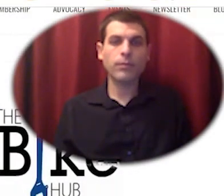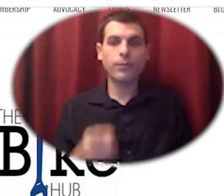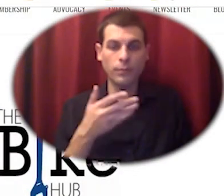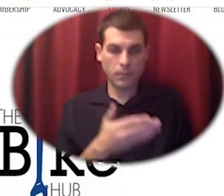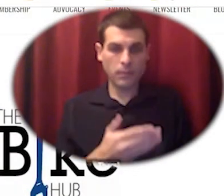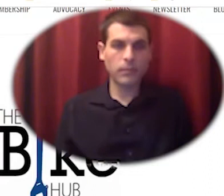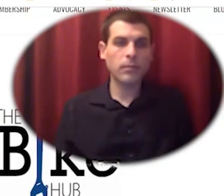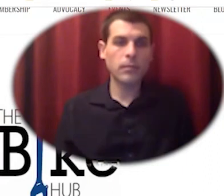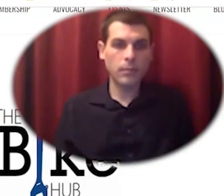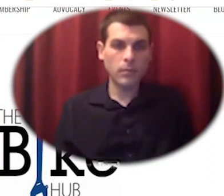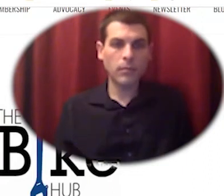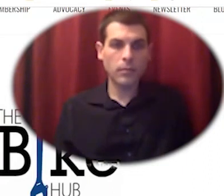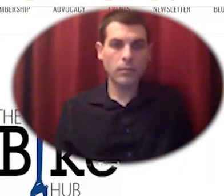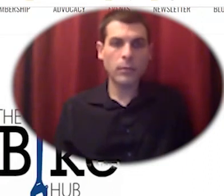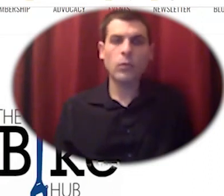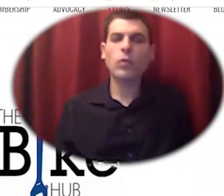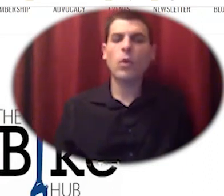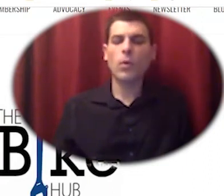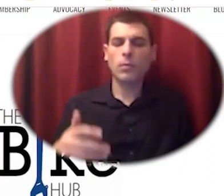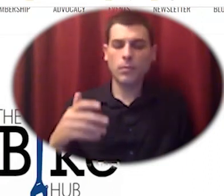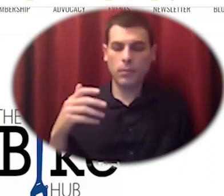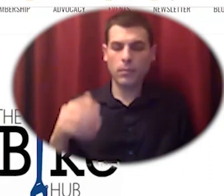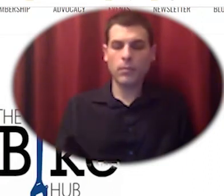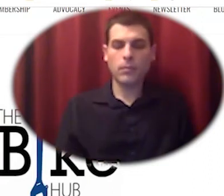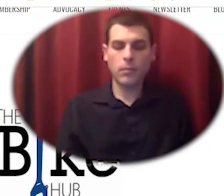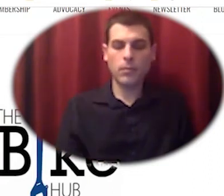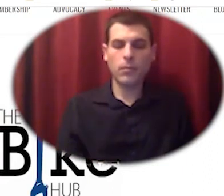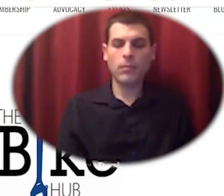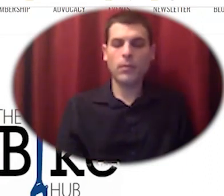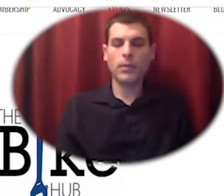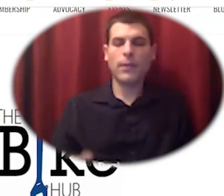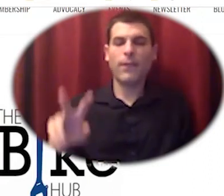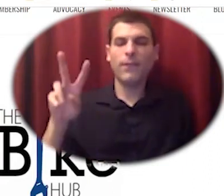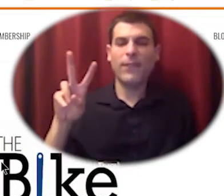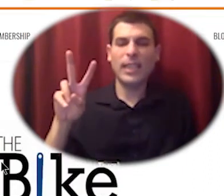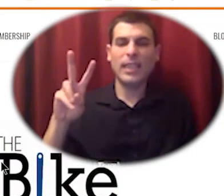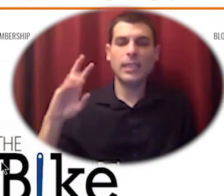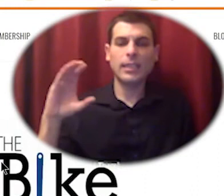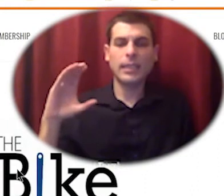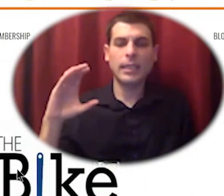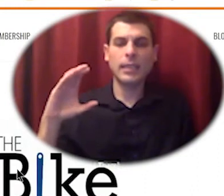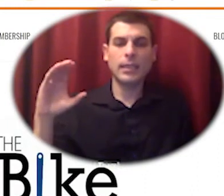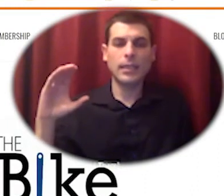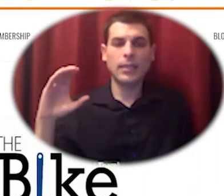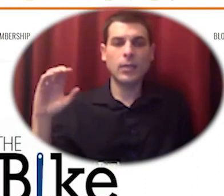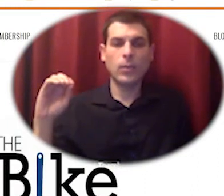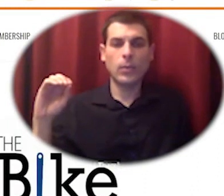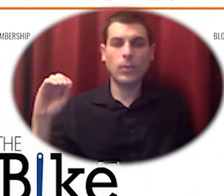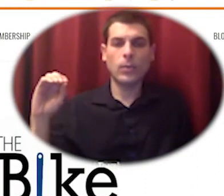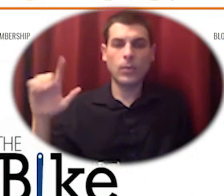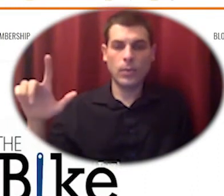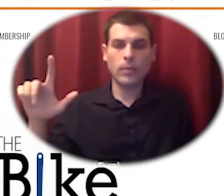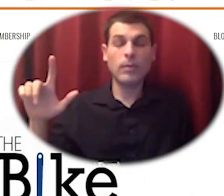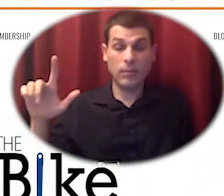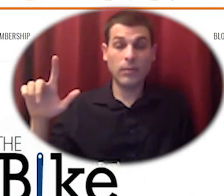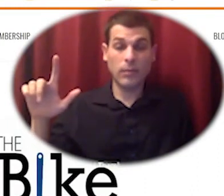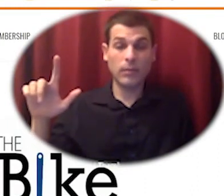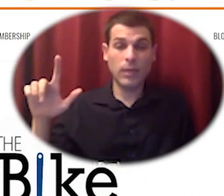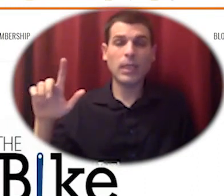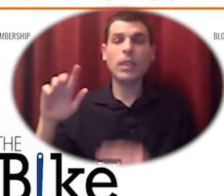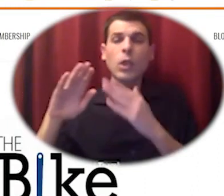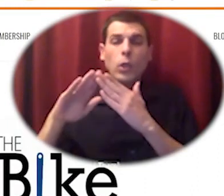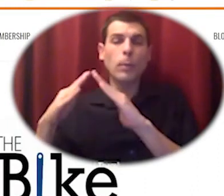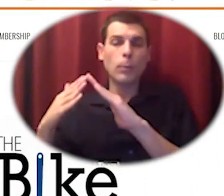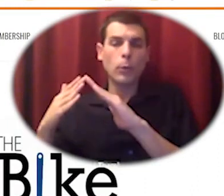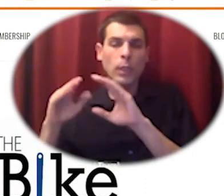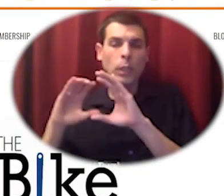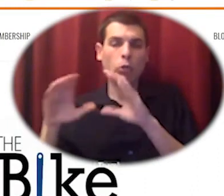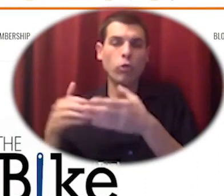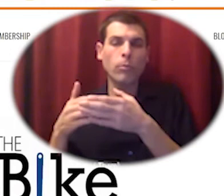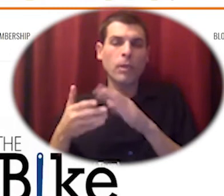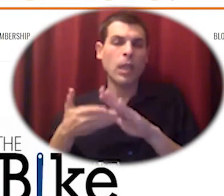a nonprofit and they operate the community bike shop the bike hub also known as Bike Ventura now.